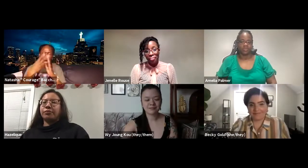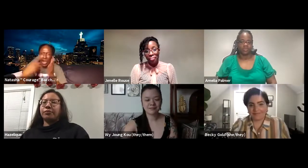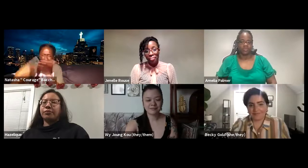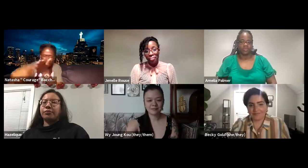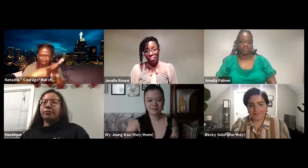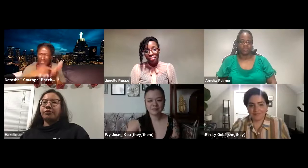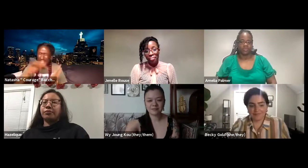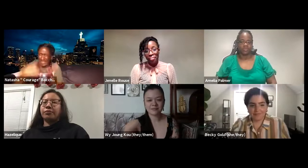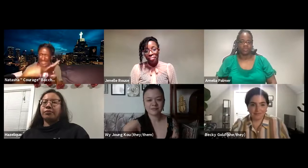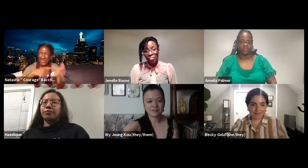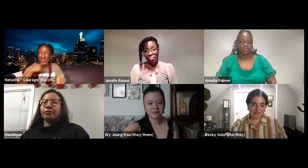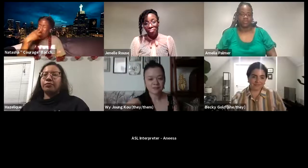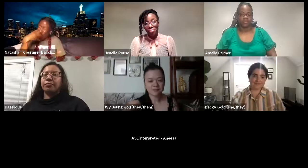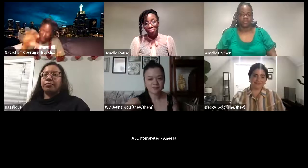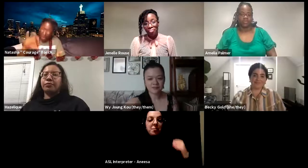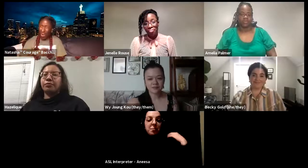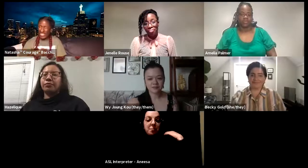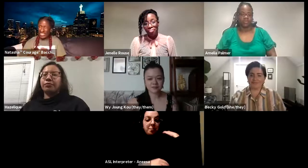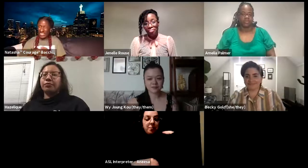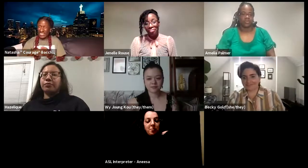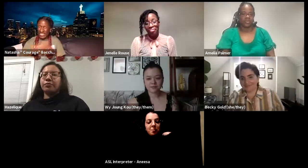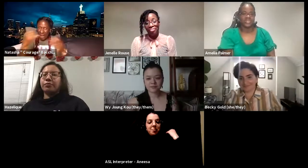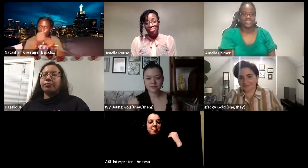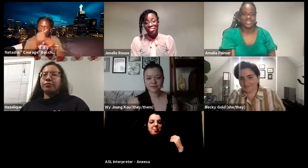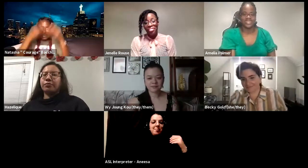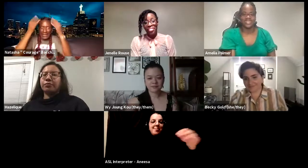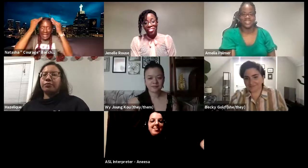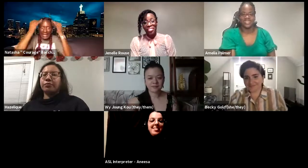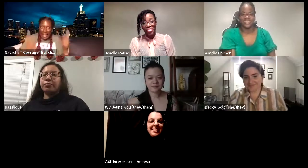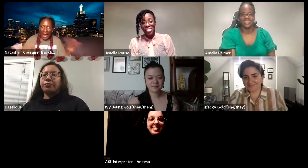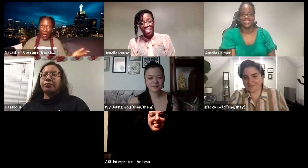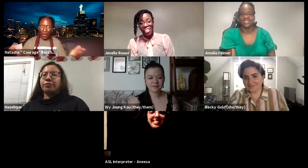thank you for everyone here who are watching tonight, it's such a such a great discussion,